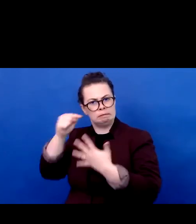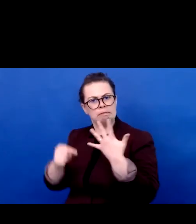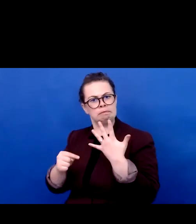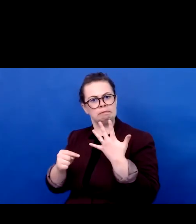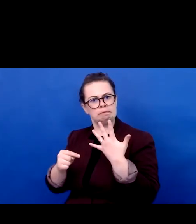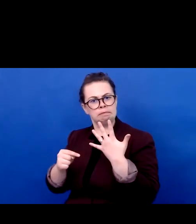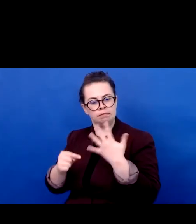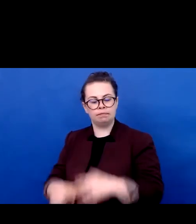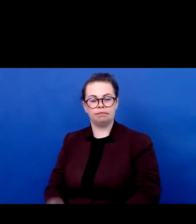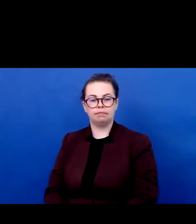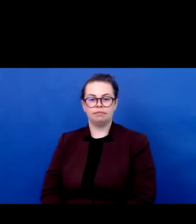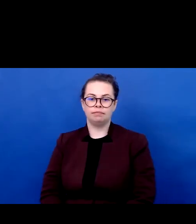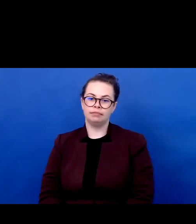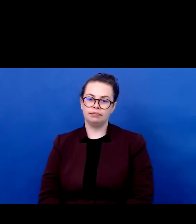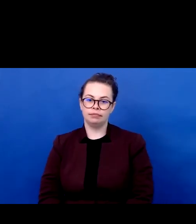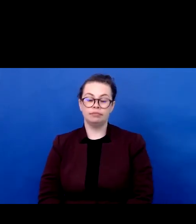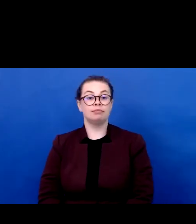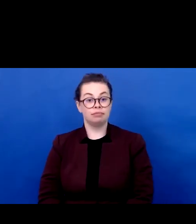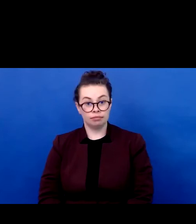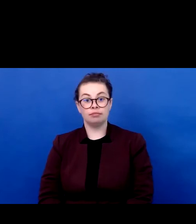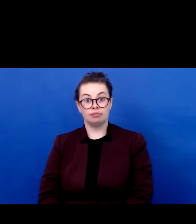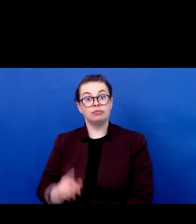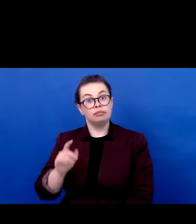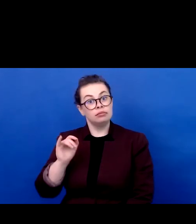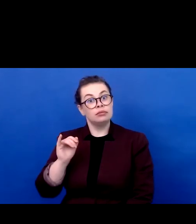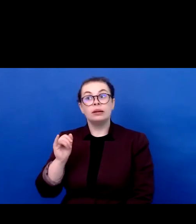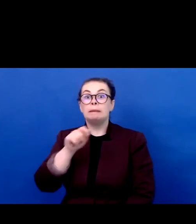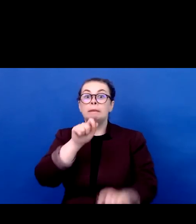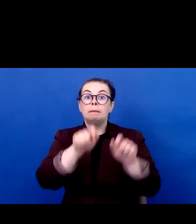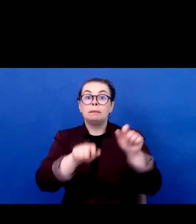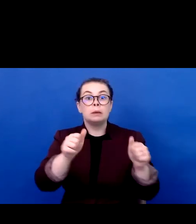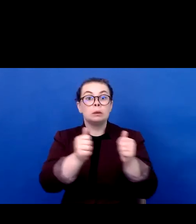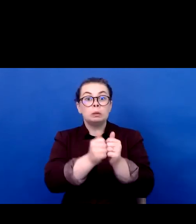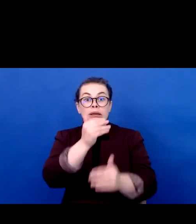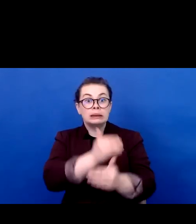and an inclusive society where a person with disability should be included and not like